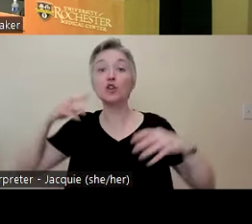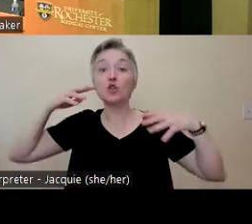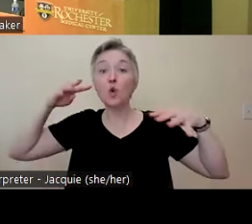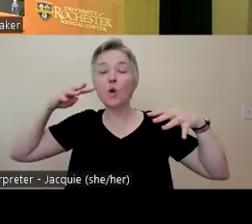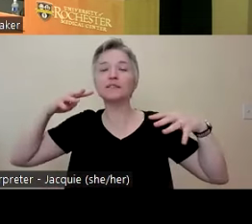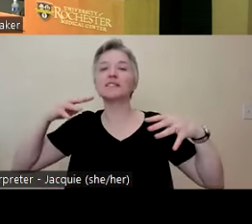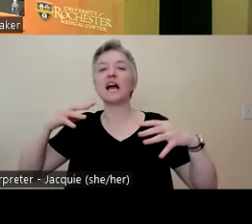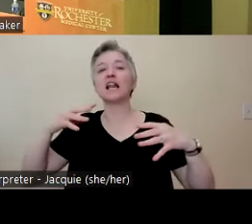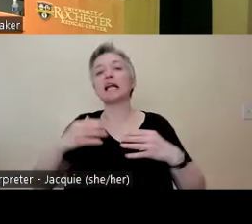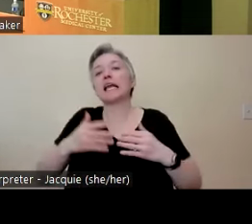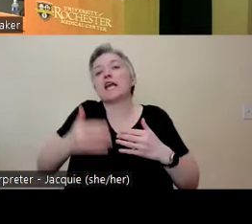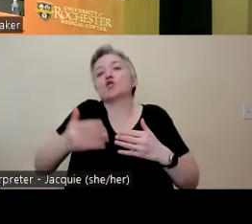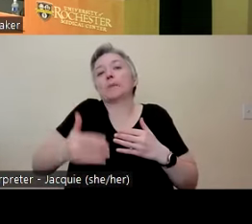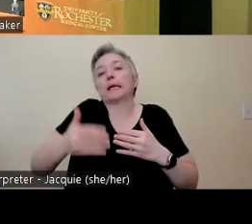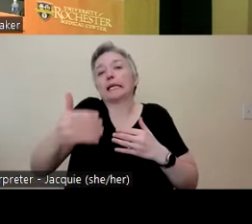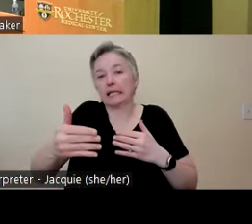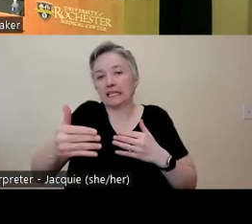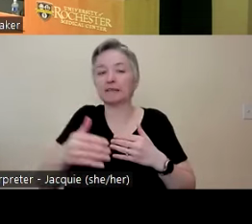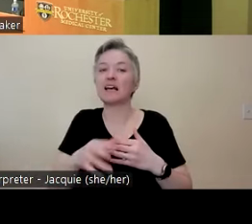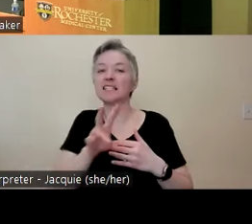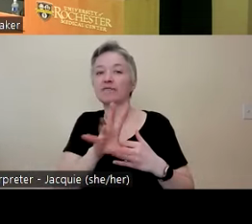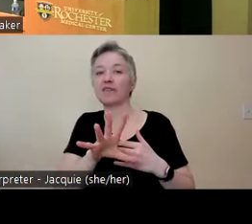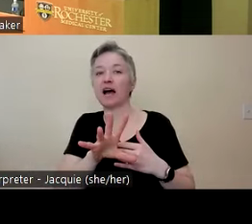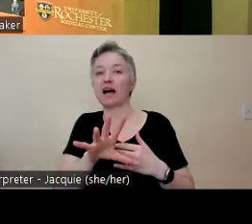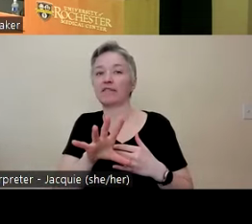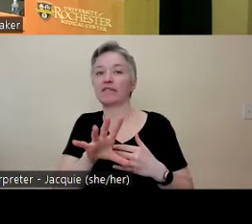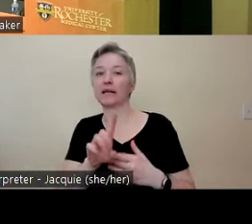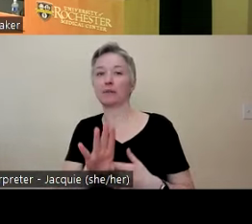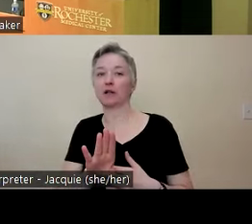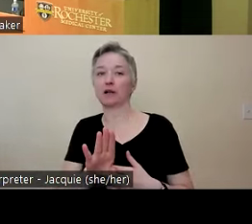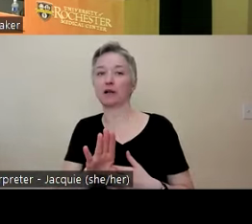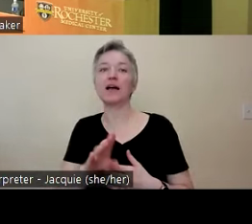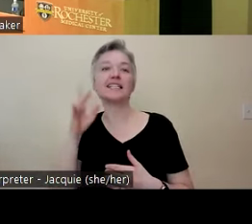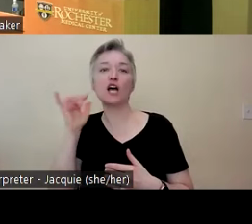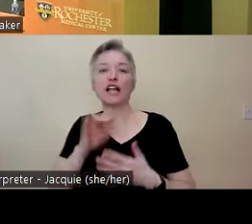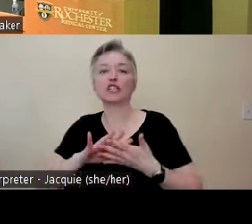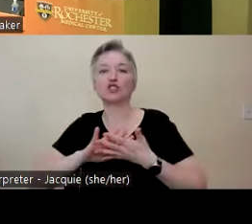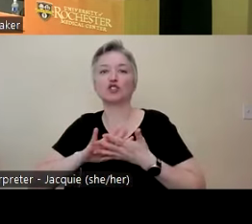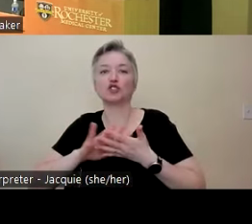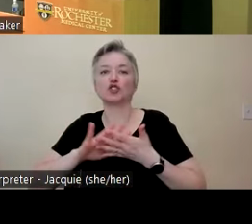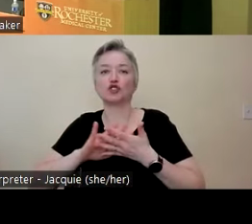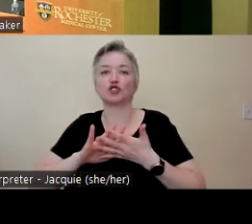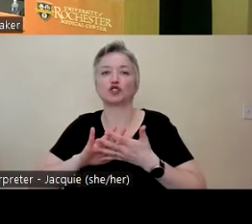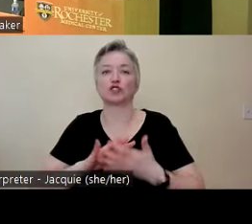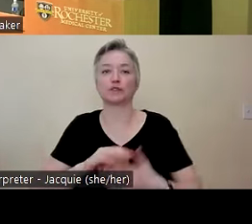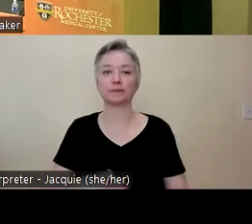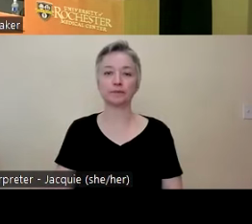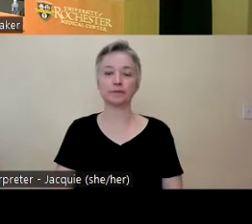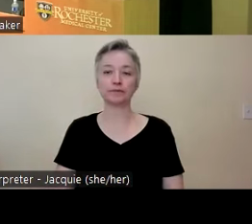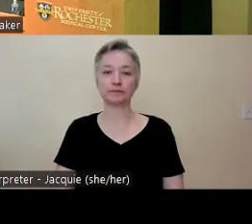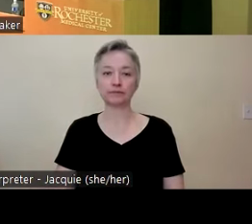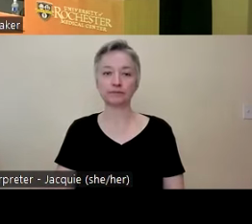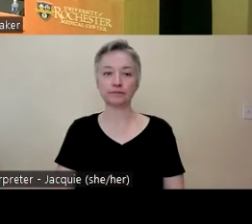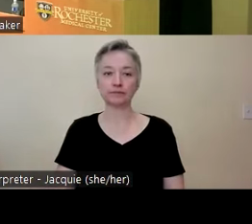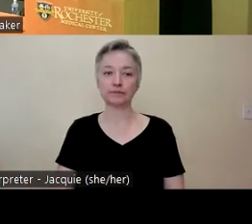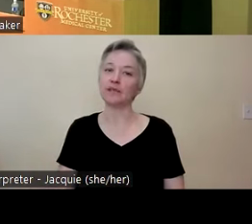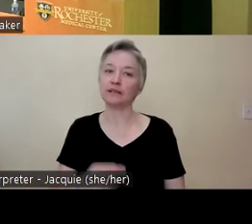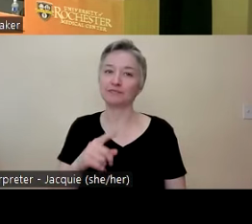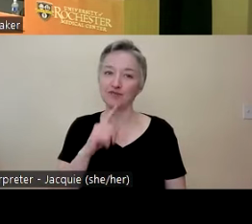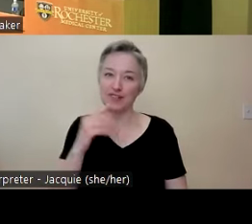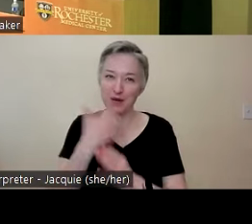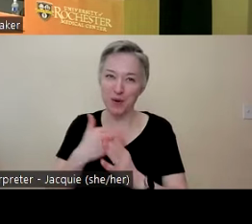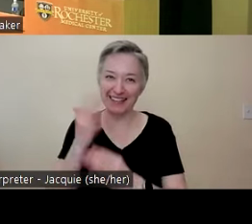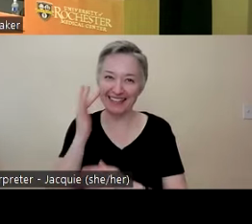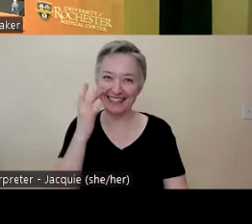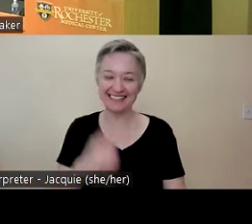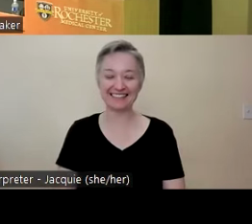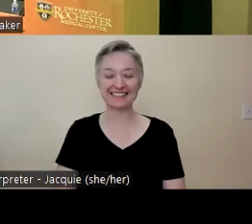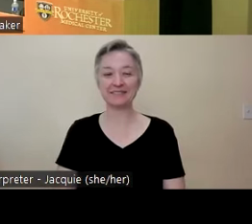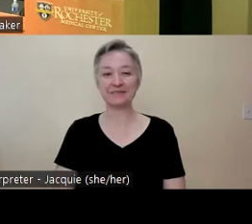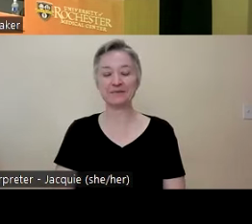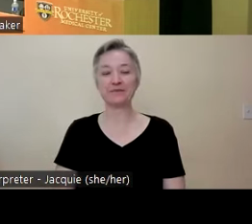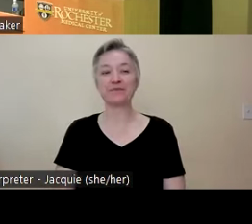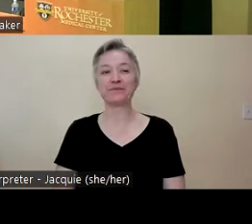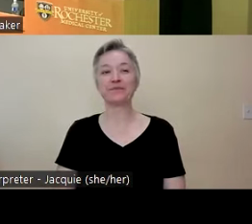presented at 75 decies and it sounded kind of like like that very annoying and the entire time they